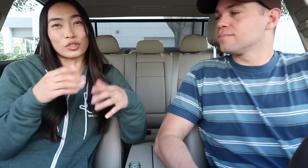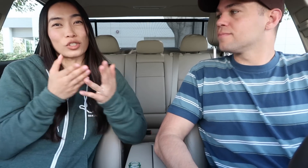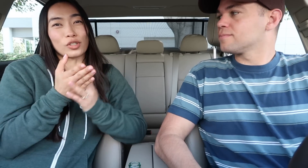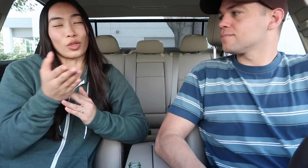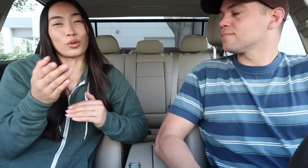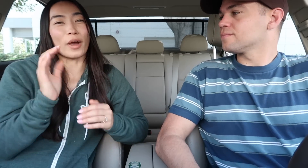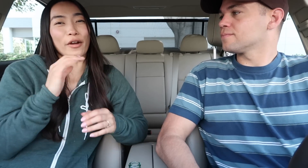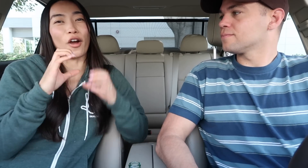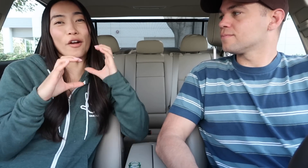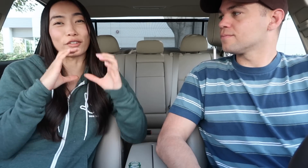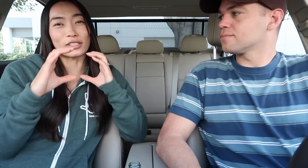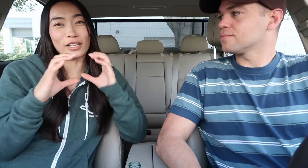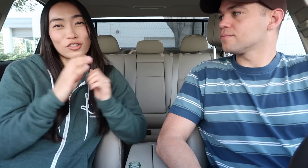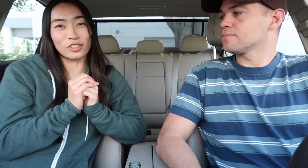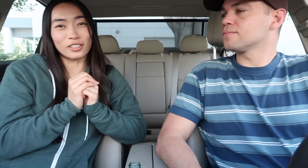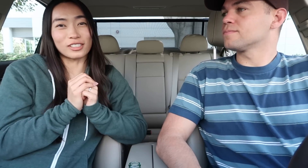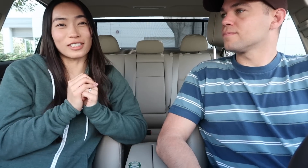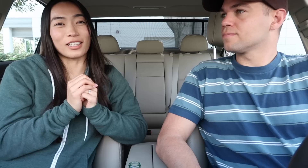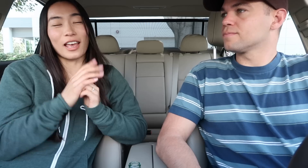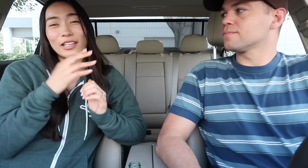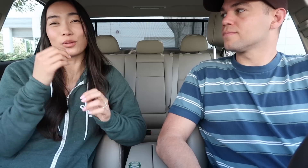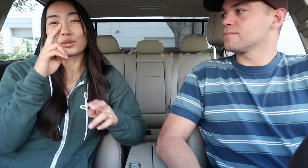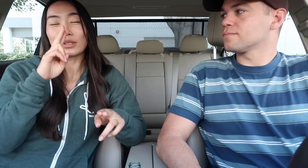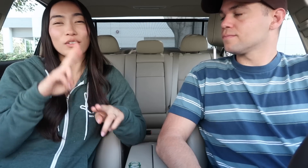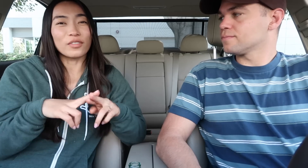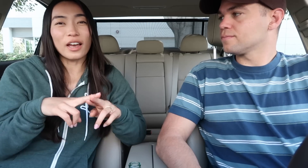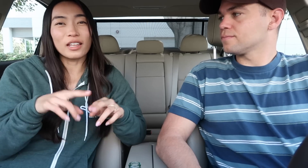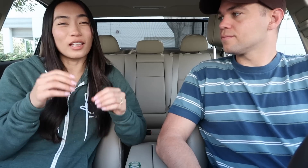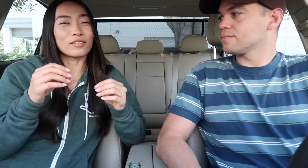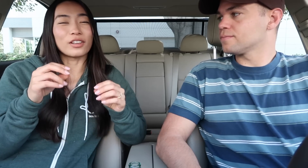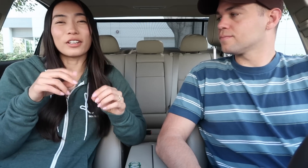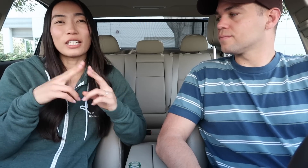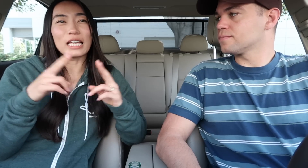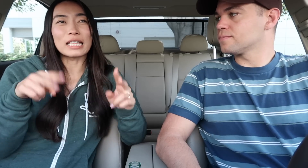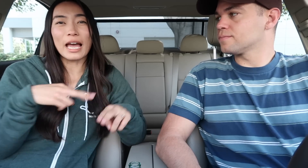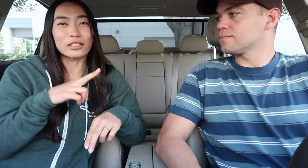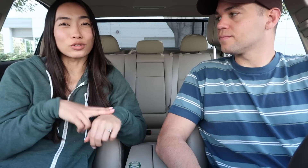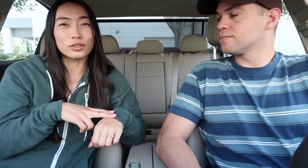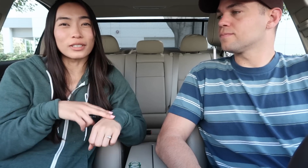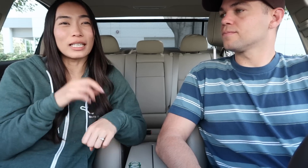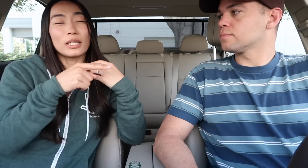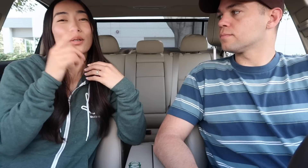just through our conversations and it was really fun and very natural